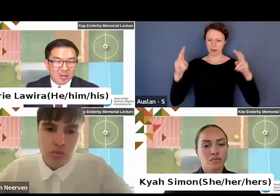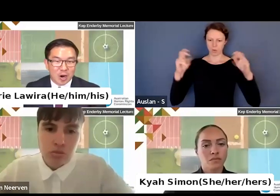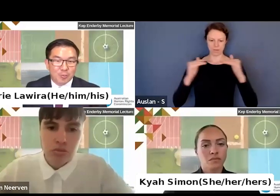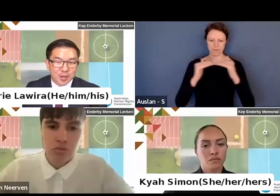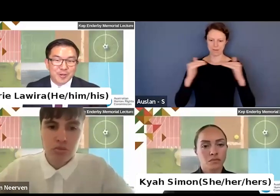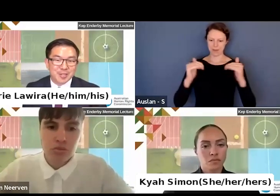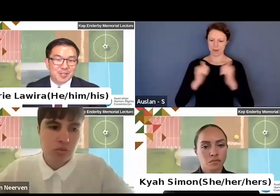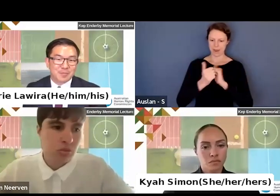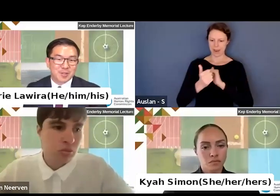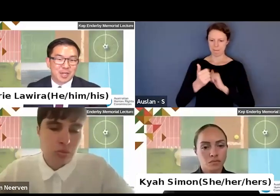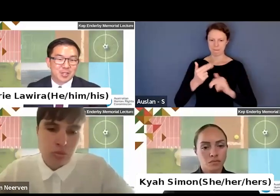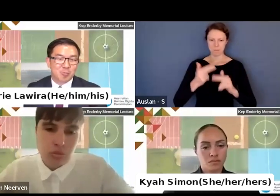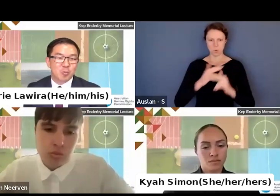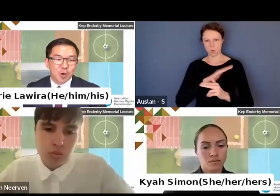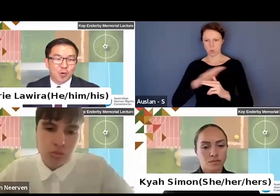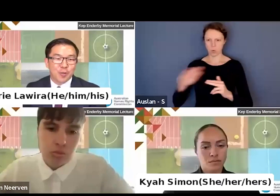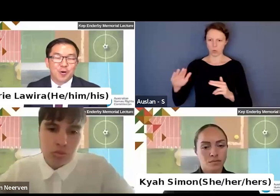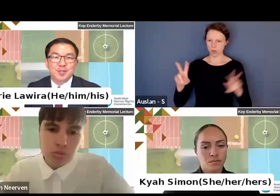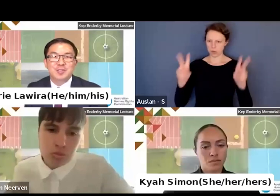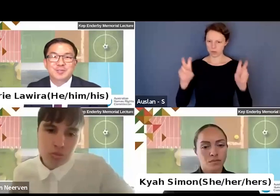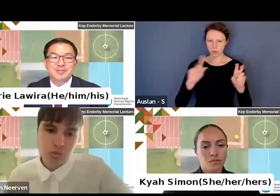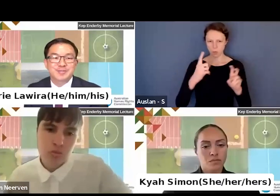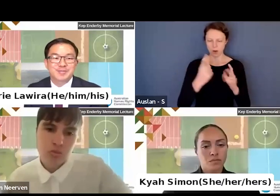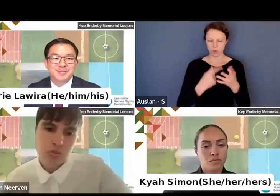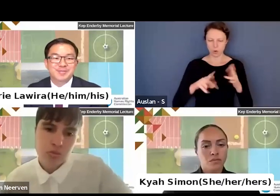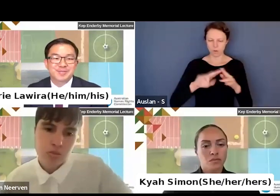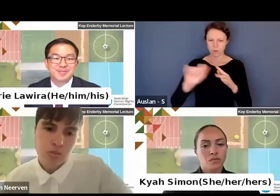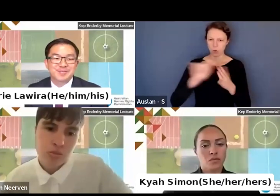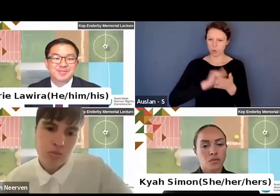Can I bring you into this conversation and what are your thoughts.